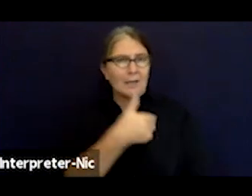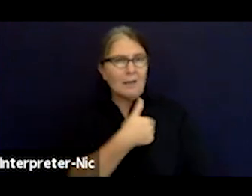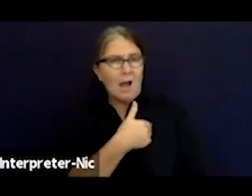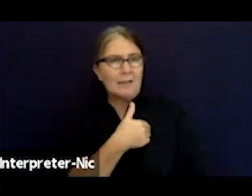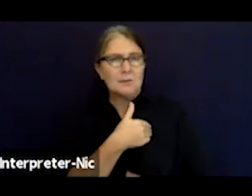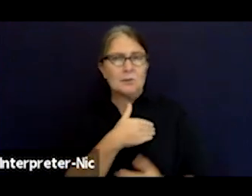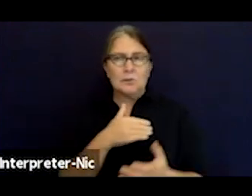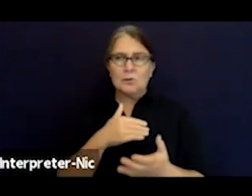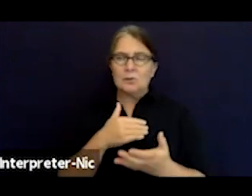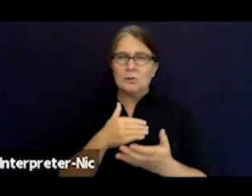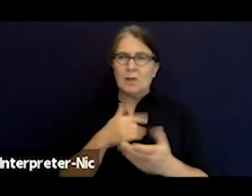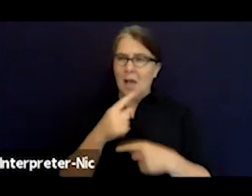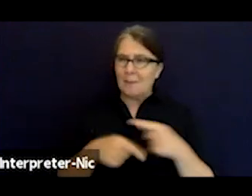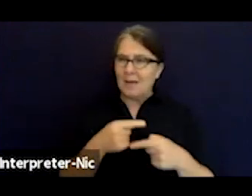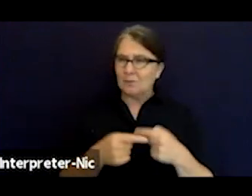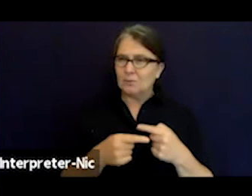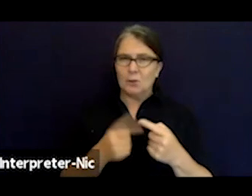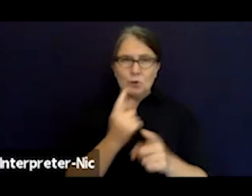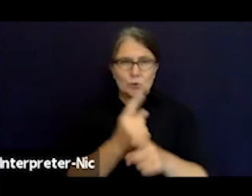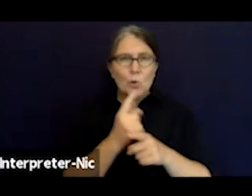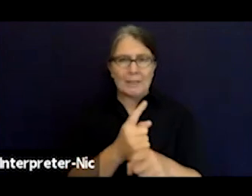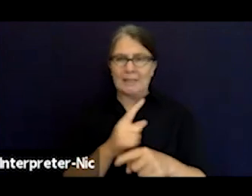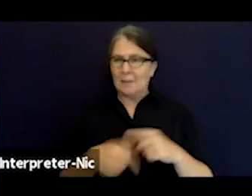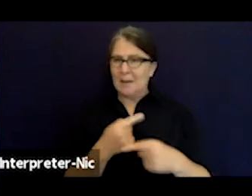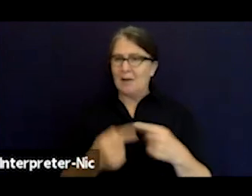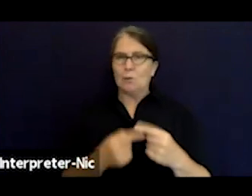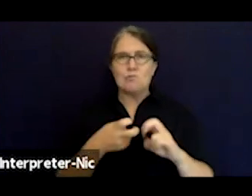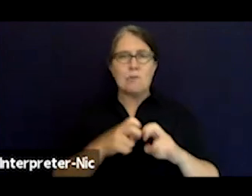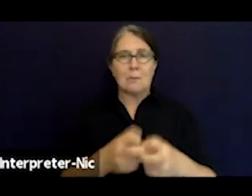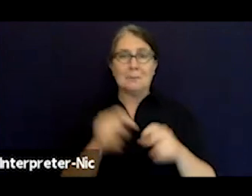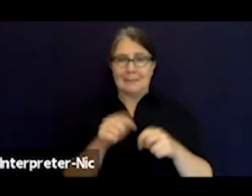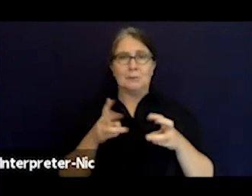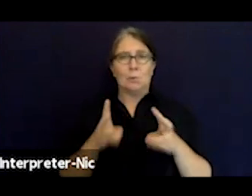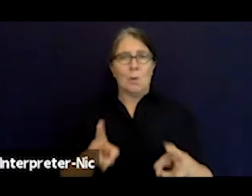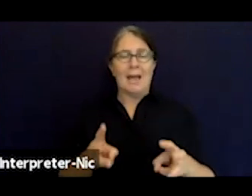And how much more exciting it is to get into learning with this attitude with many. The